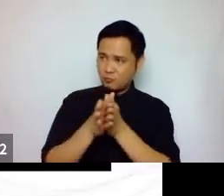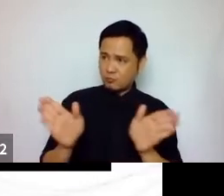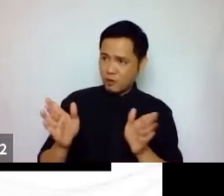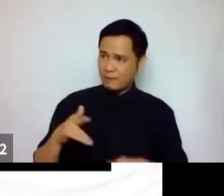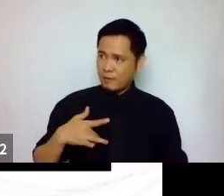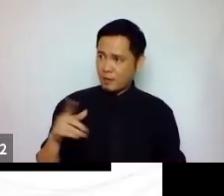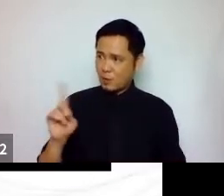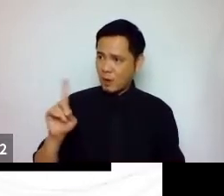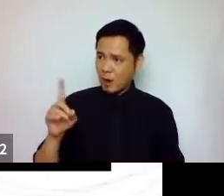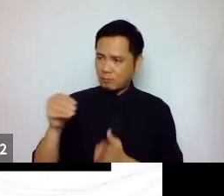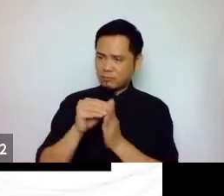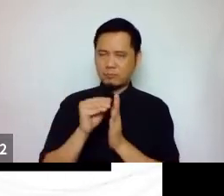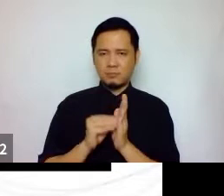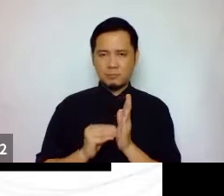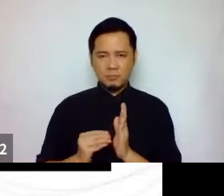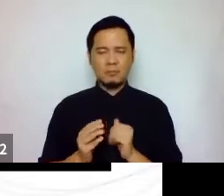We also asked those ---